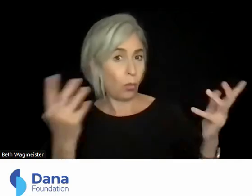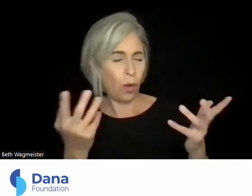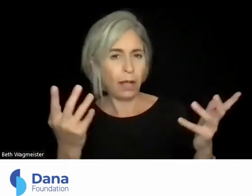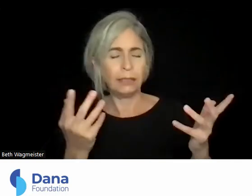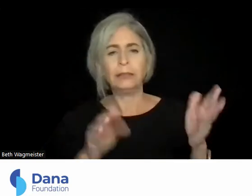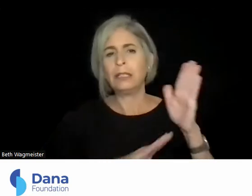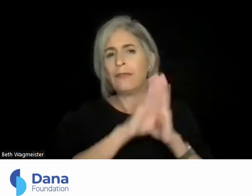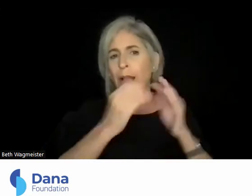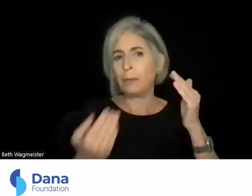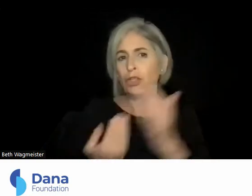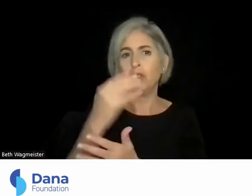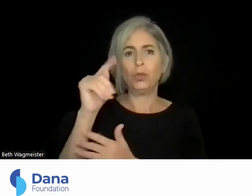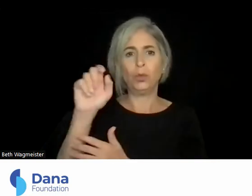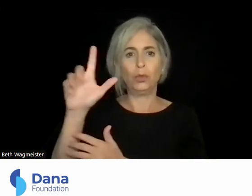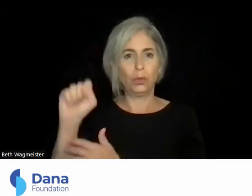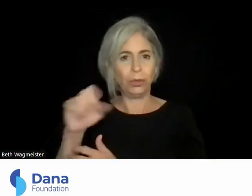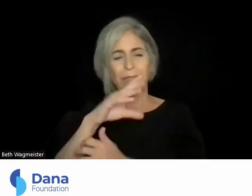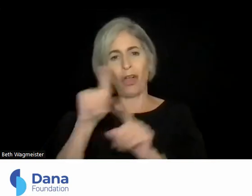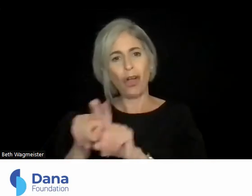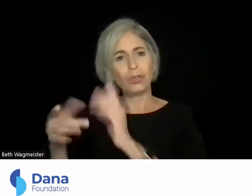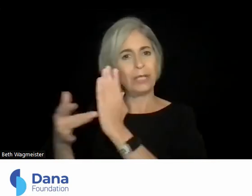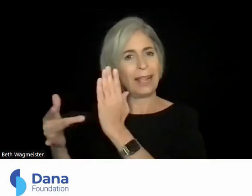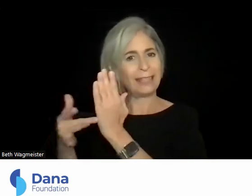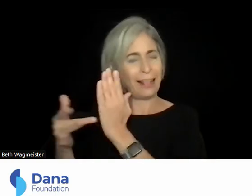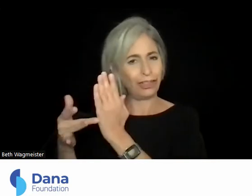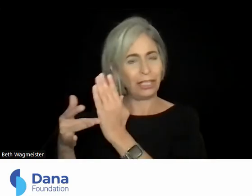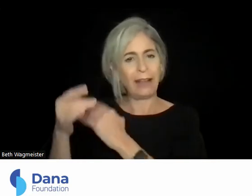which is a flagship neuroscience effort at NIH that